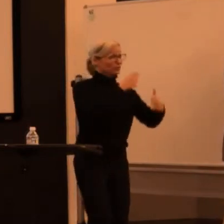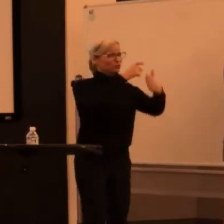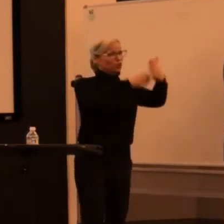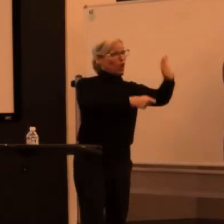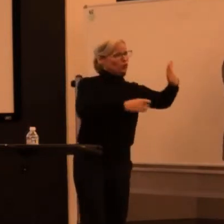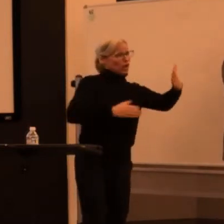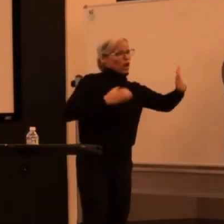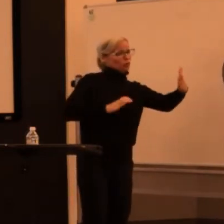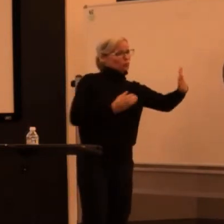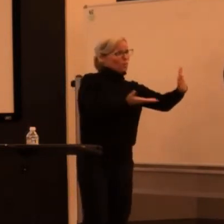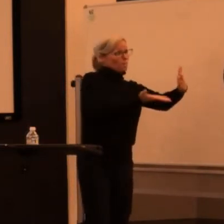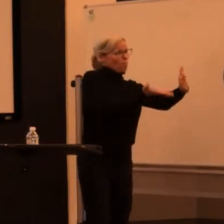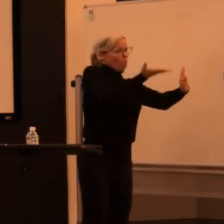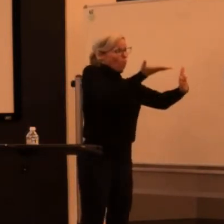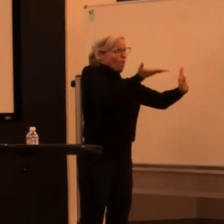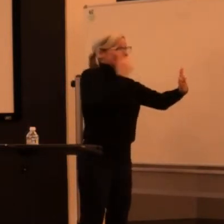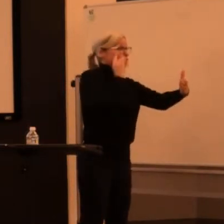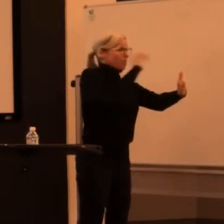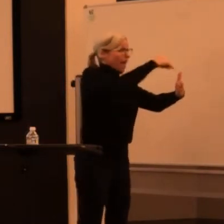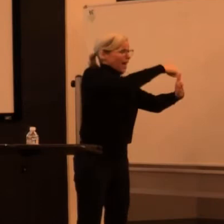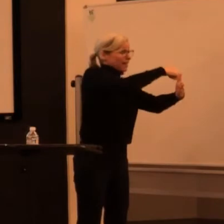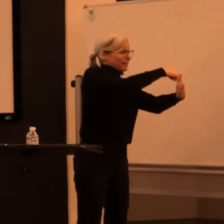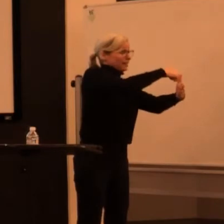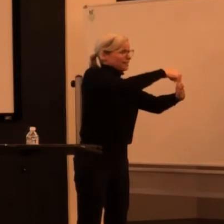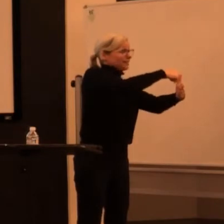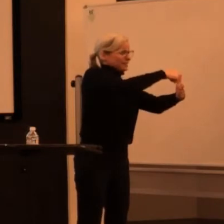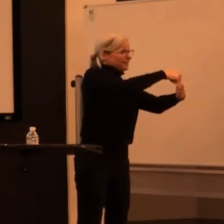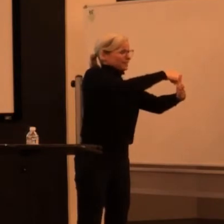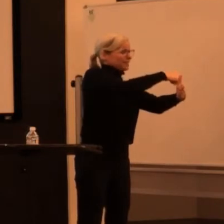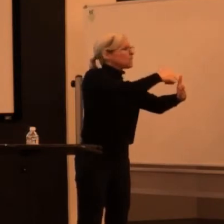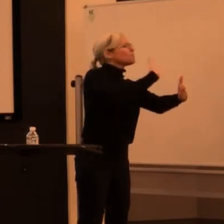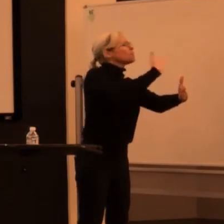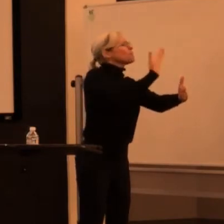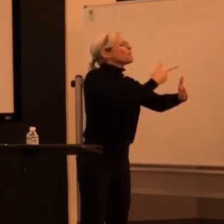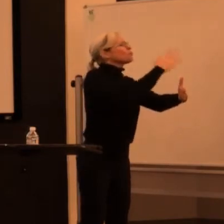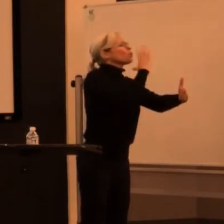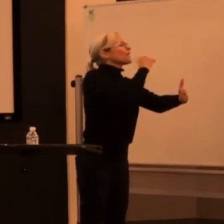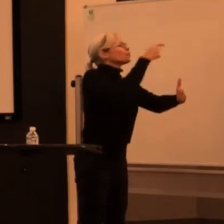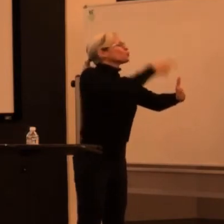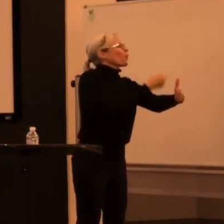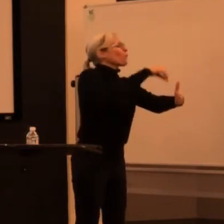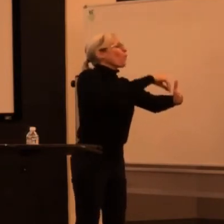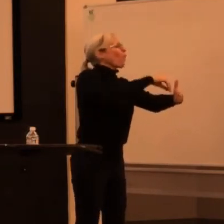And whether you will charge for it or not, asking yourself that question is useful as a guideline